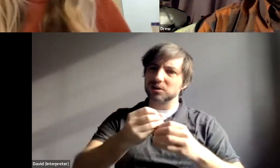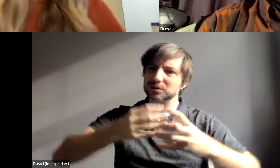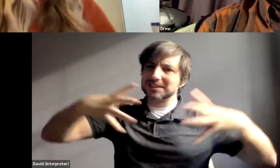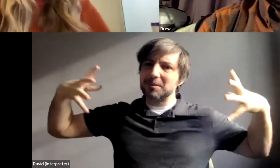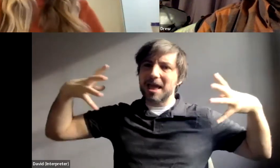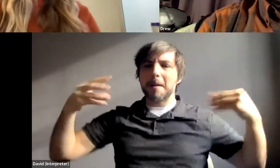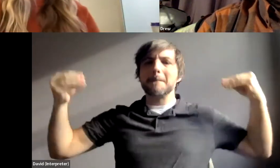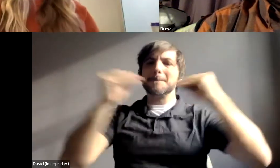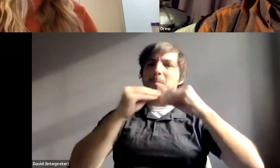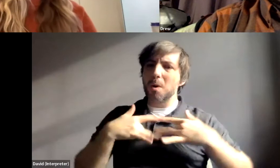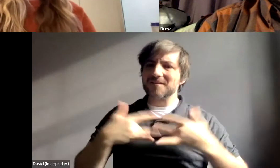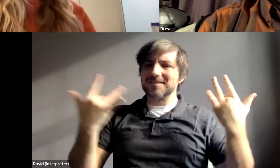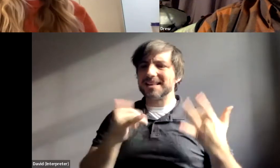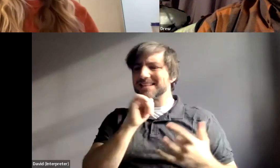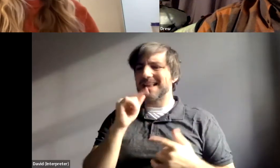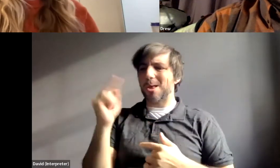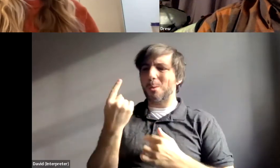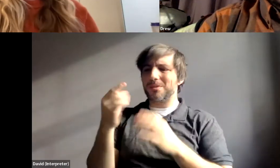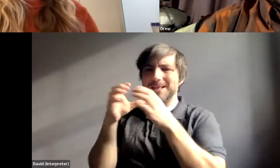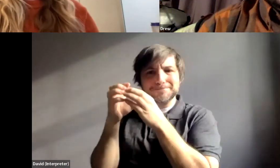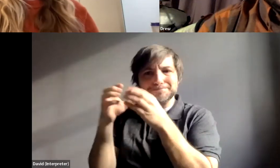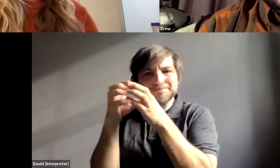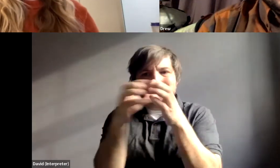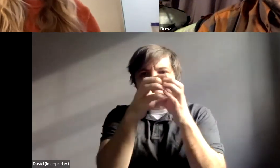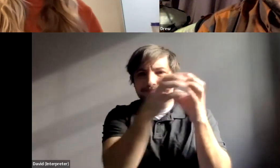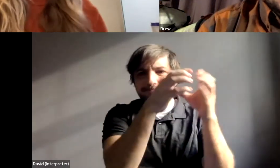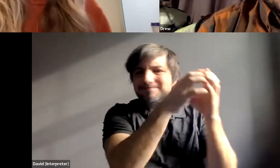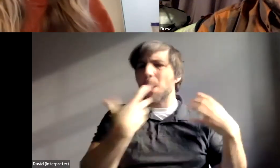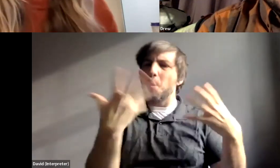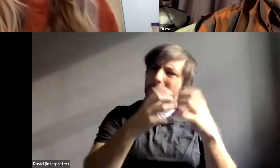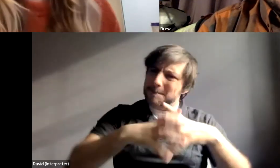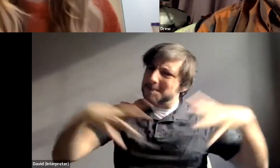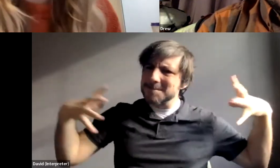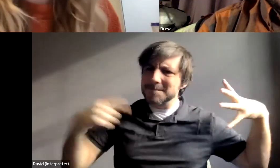. Other inclusion activities that